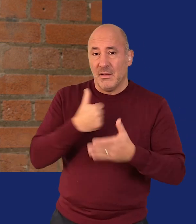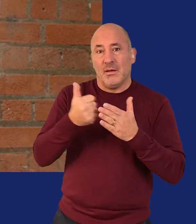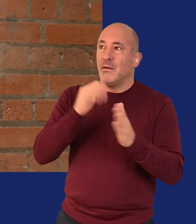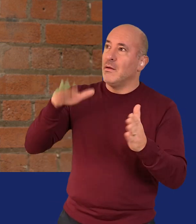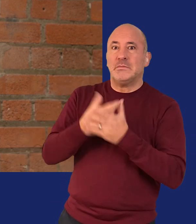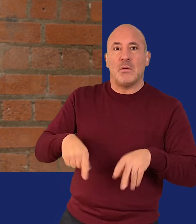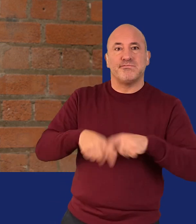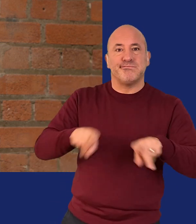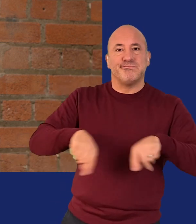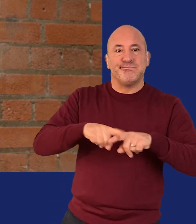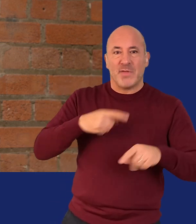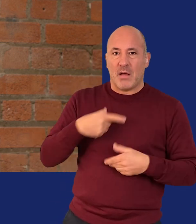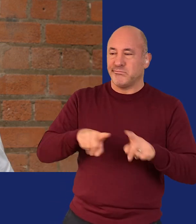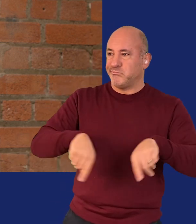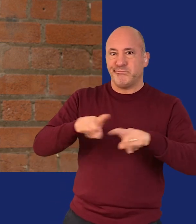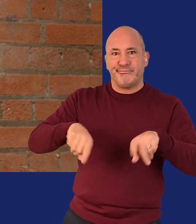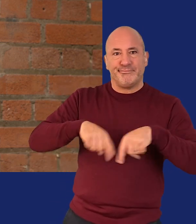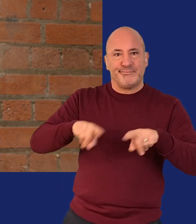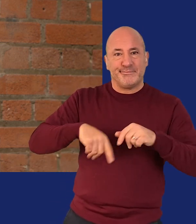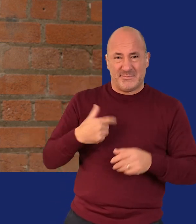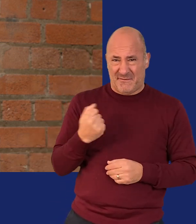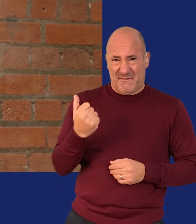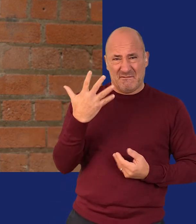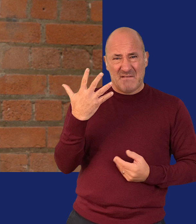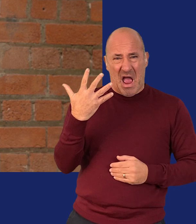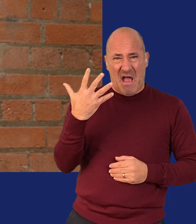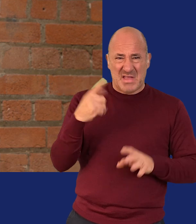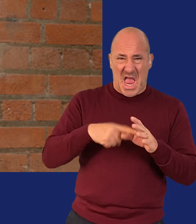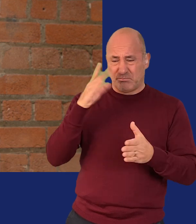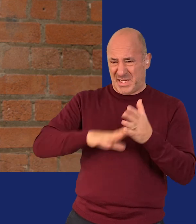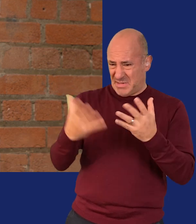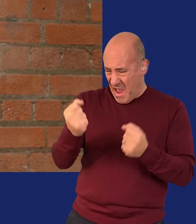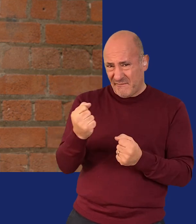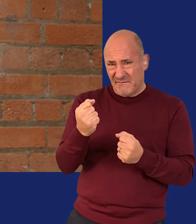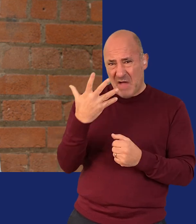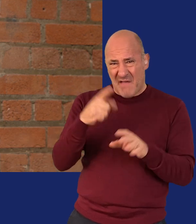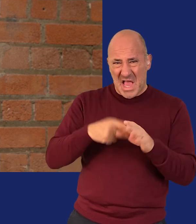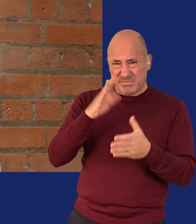I think we get stuck in a rut of, well, we've always asked for 5 years